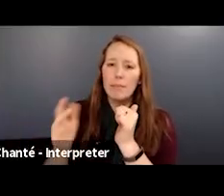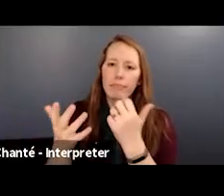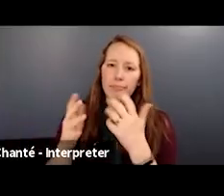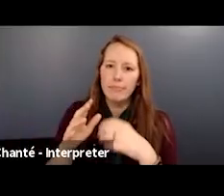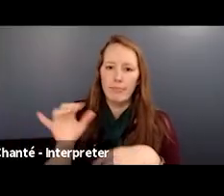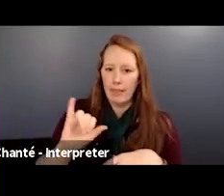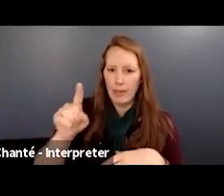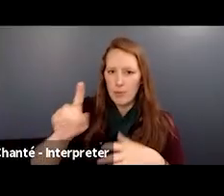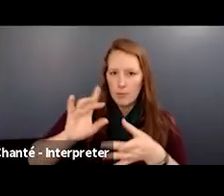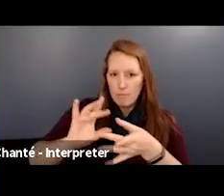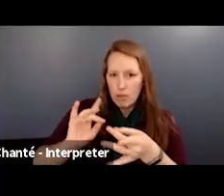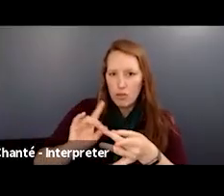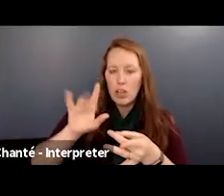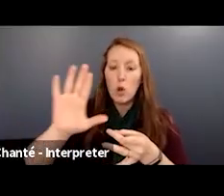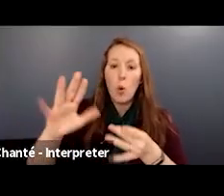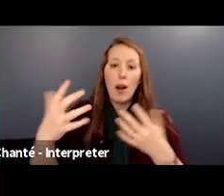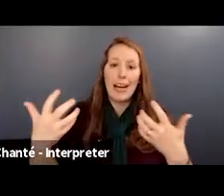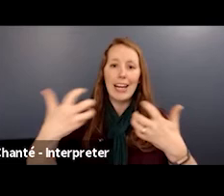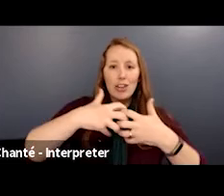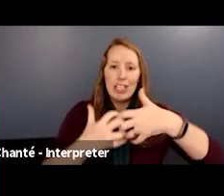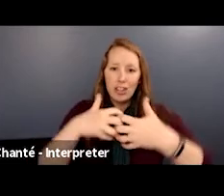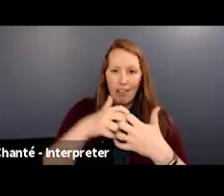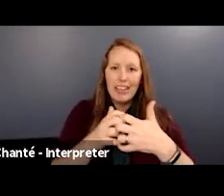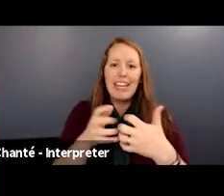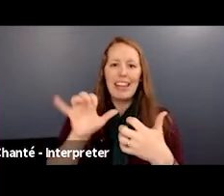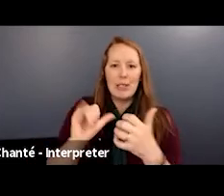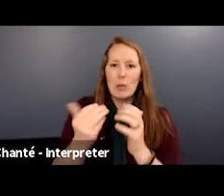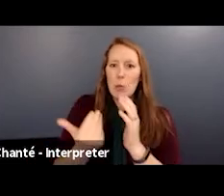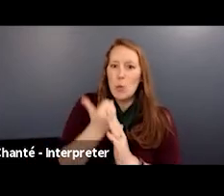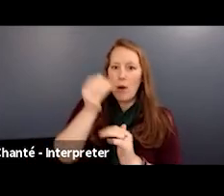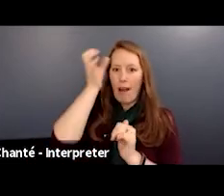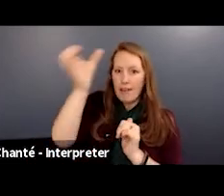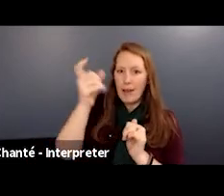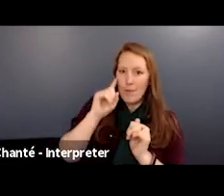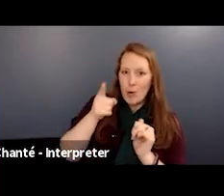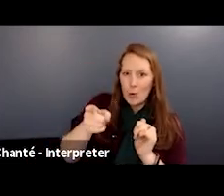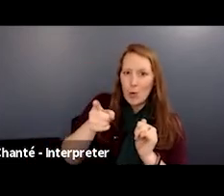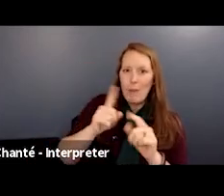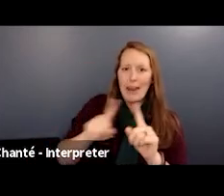that your intersectionality is a new concept, but after hearing and learning about it,